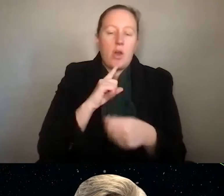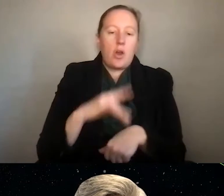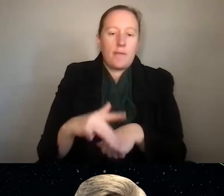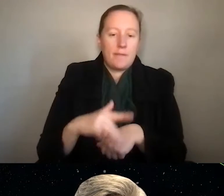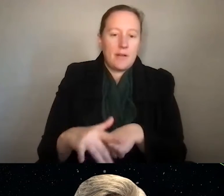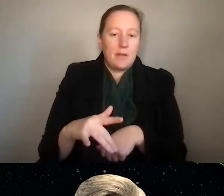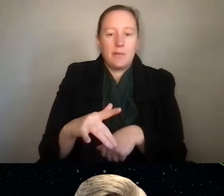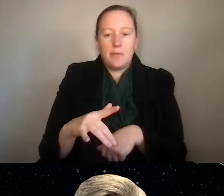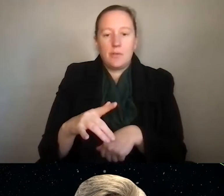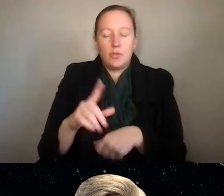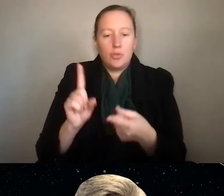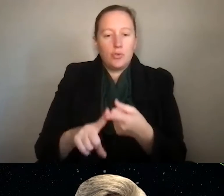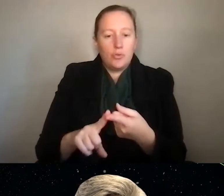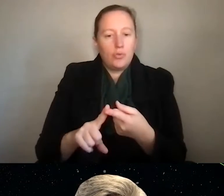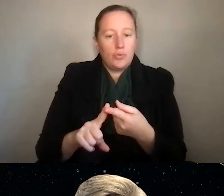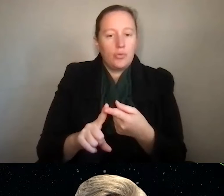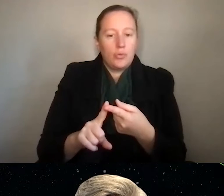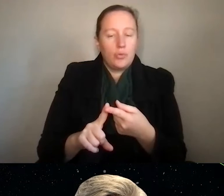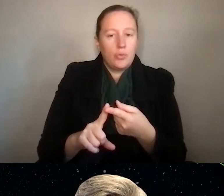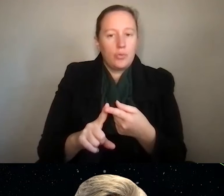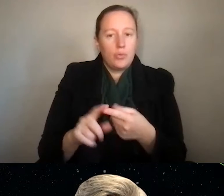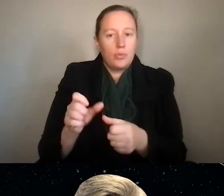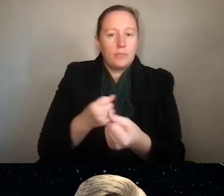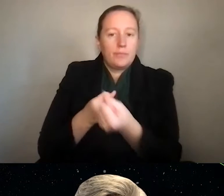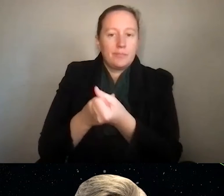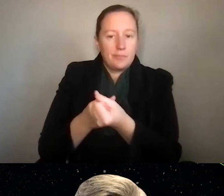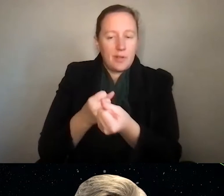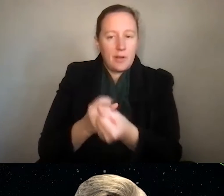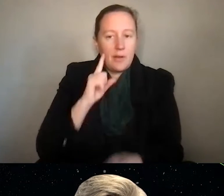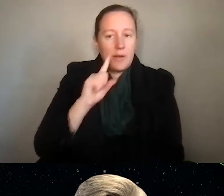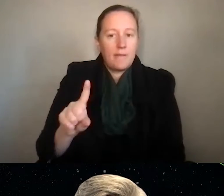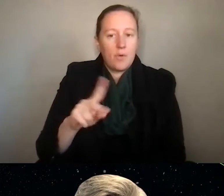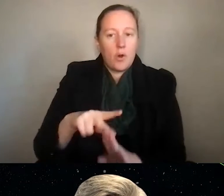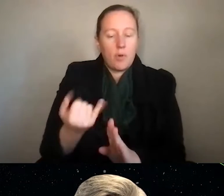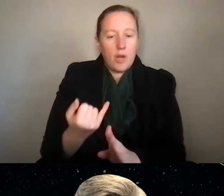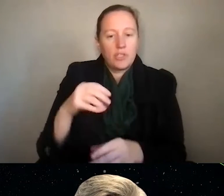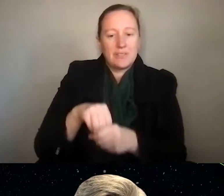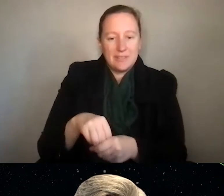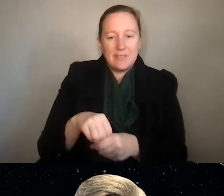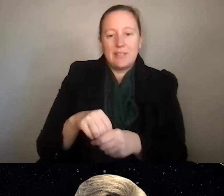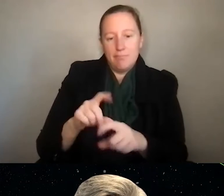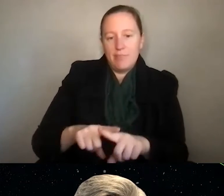addressing this funding and support for projects in those areas.